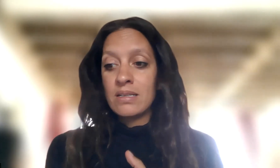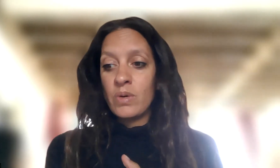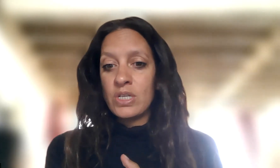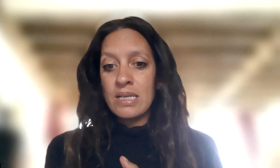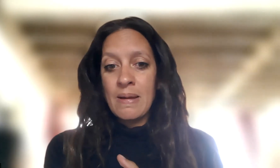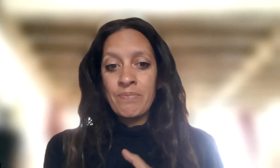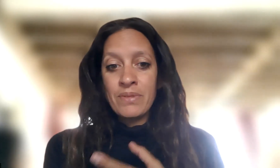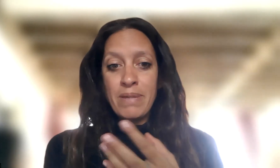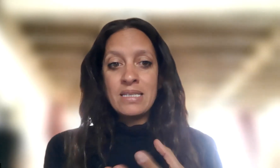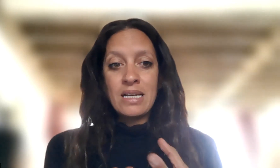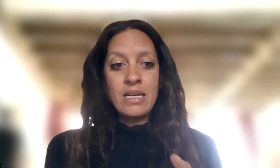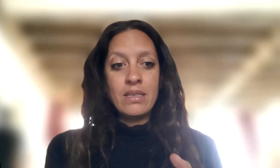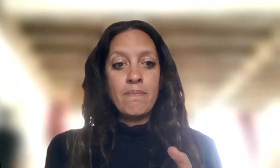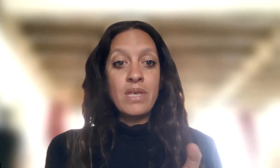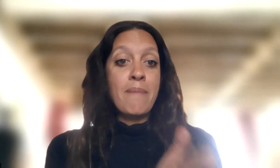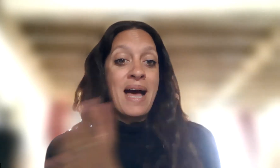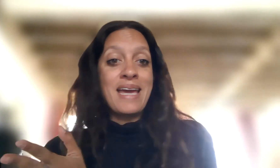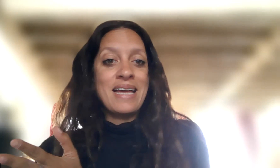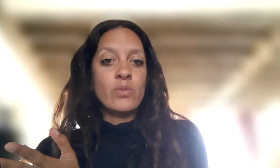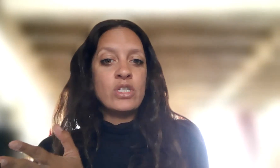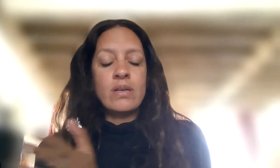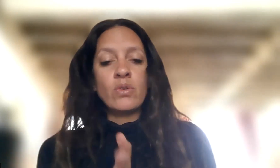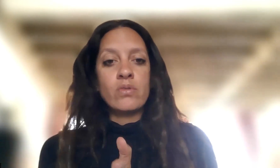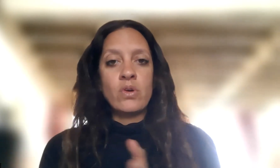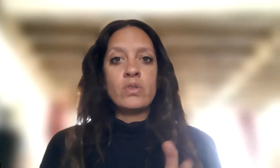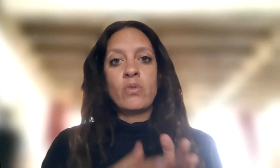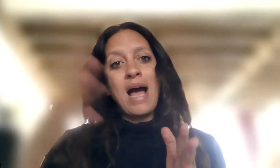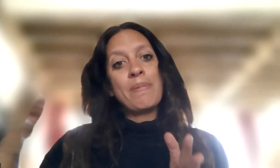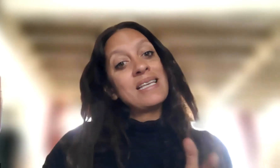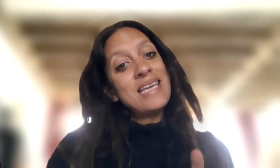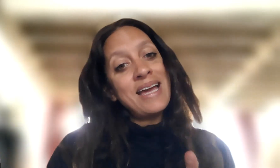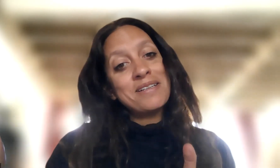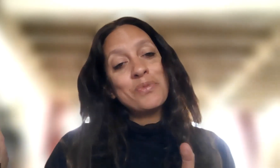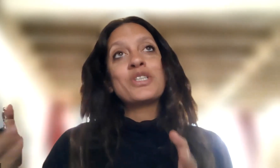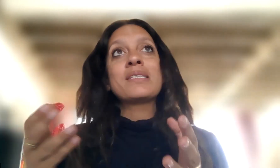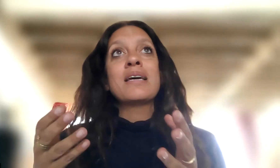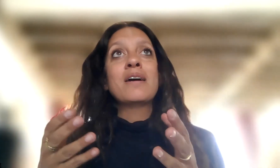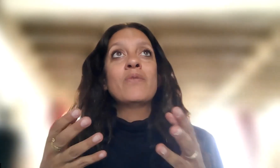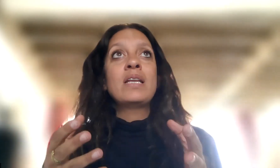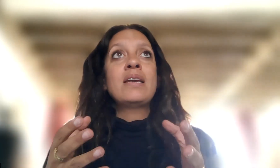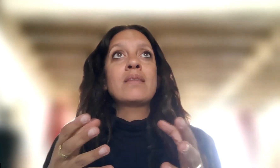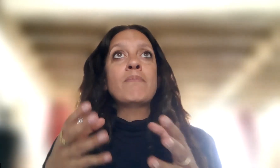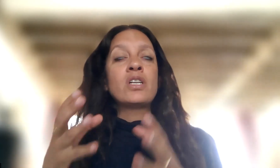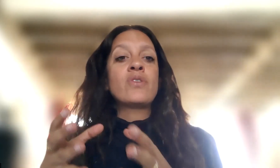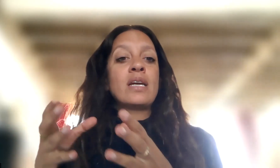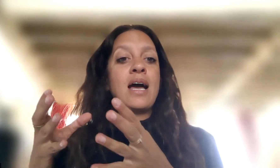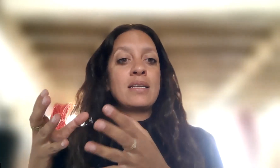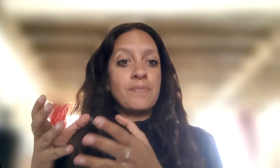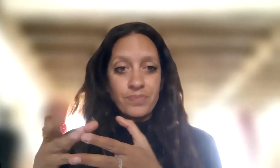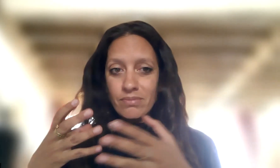Going to the third step. The third initiative that we're taking, it is really practical, it is